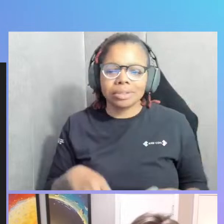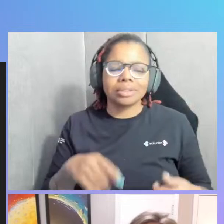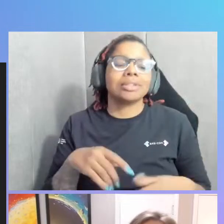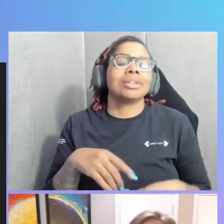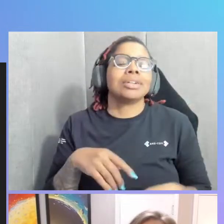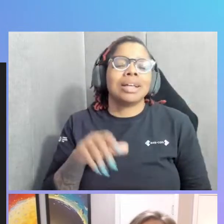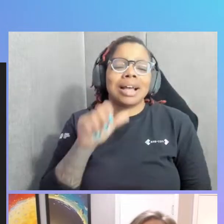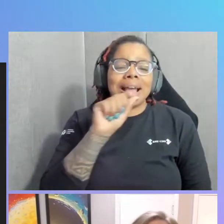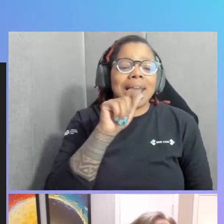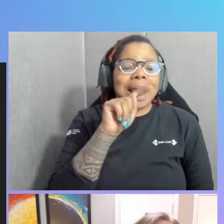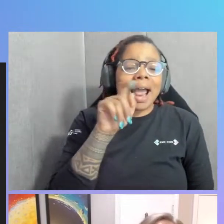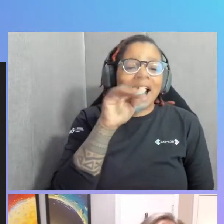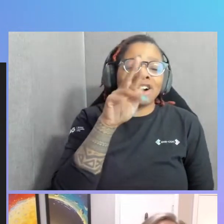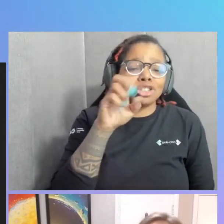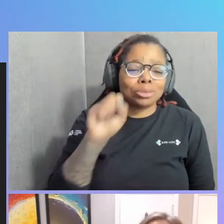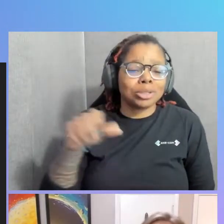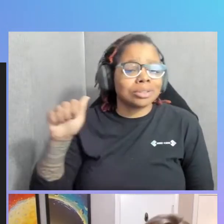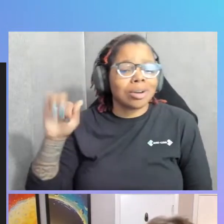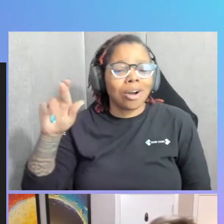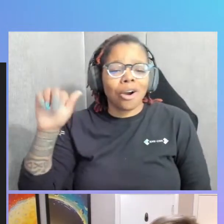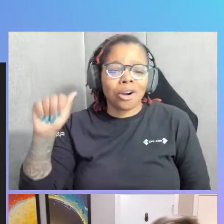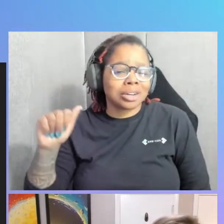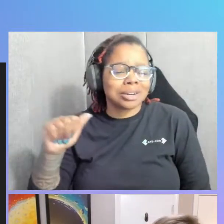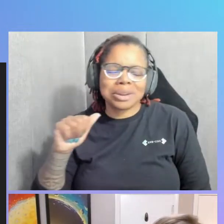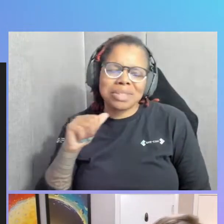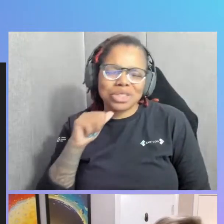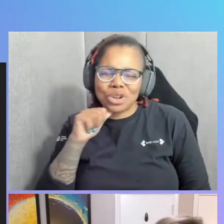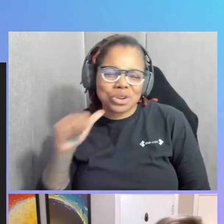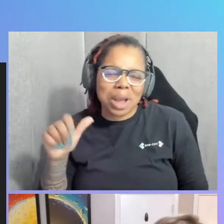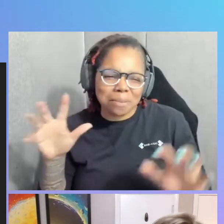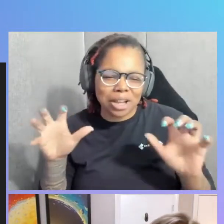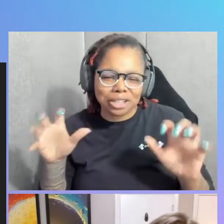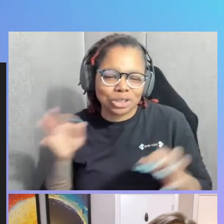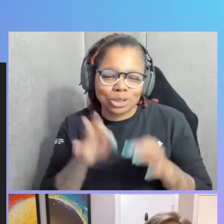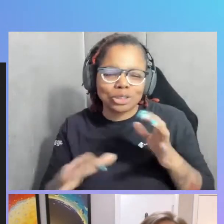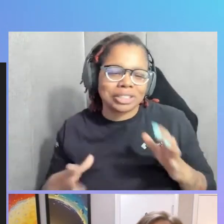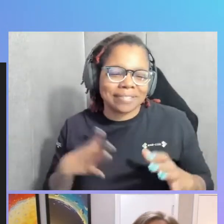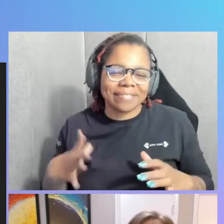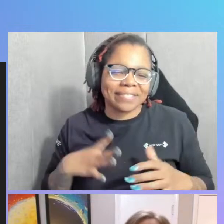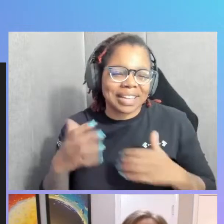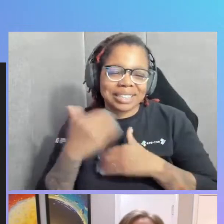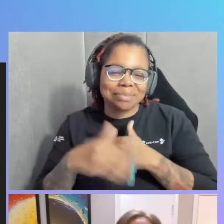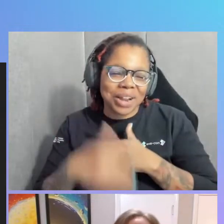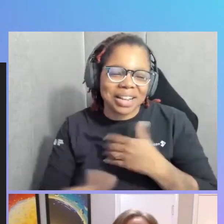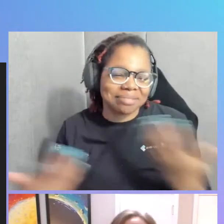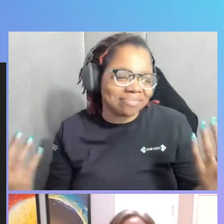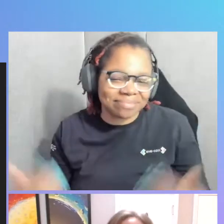actually monsters, they're just